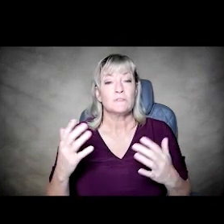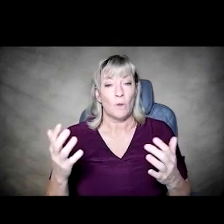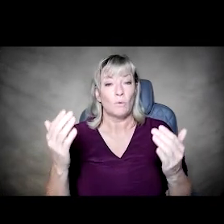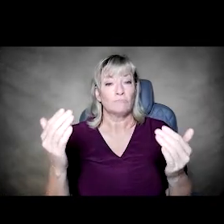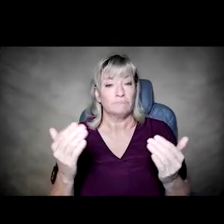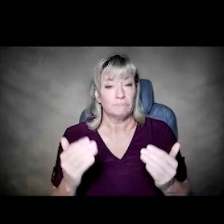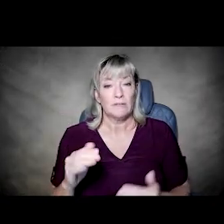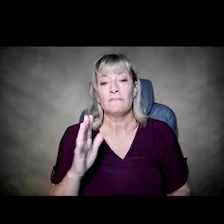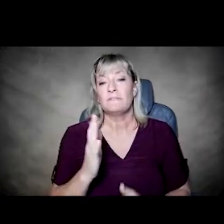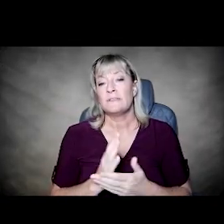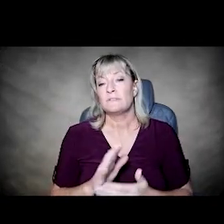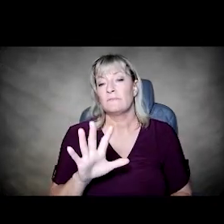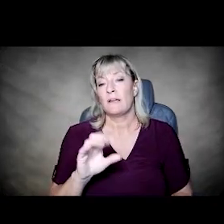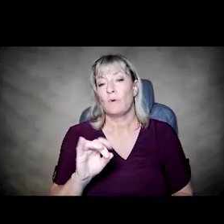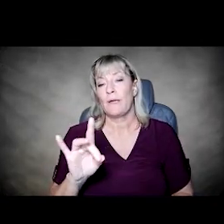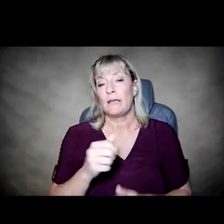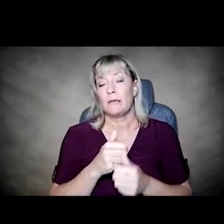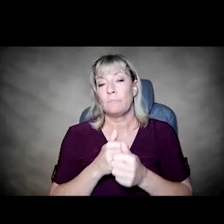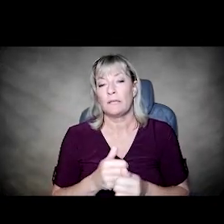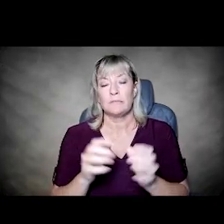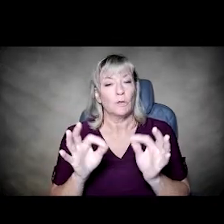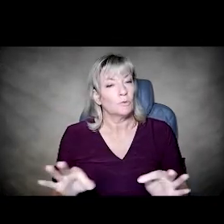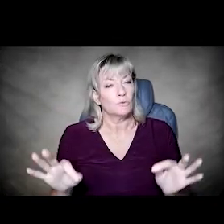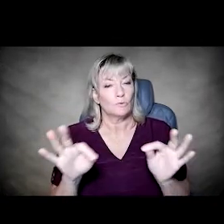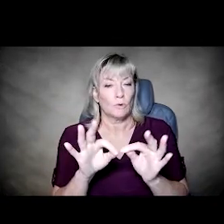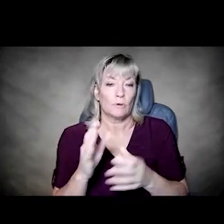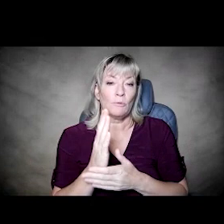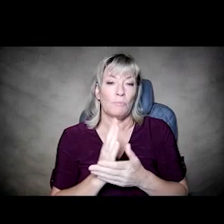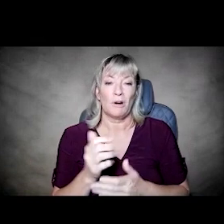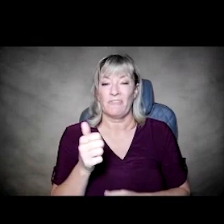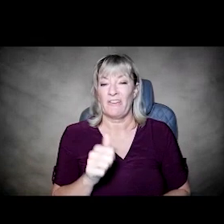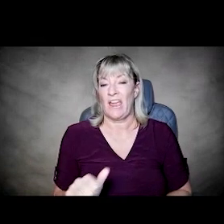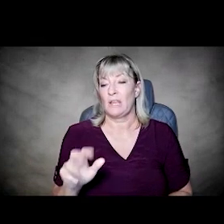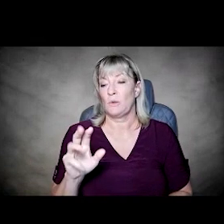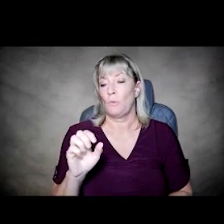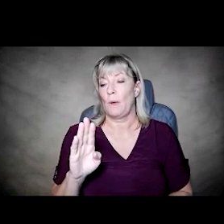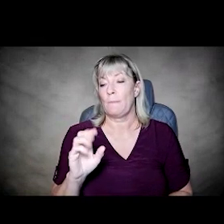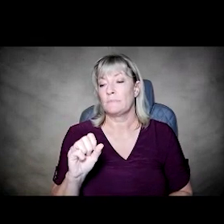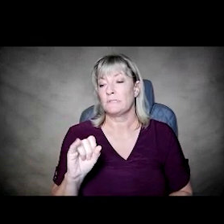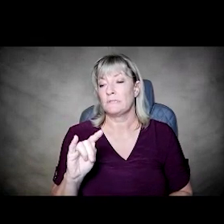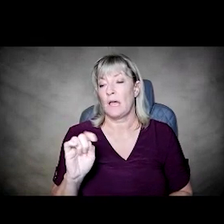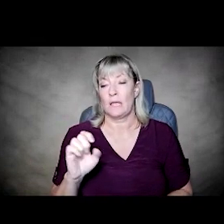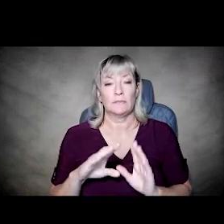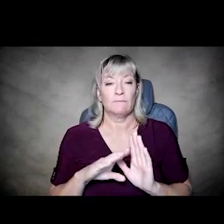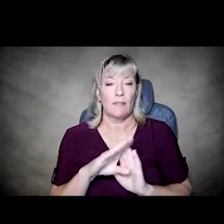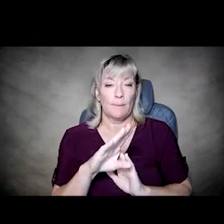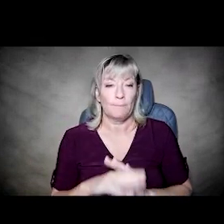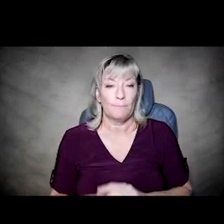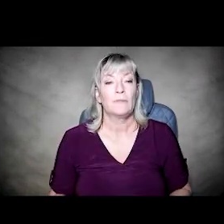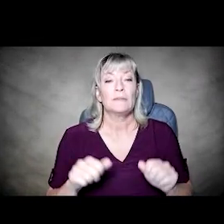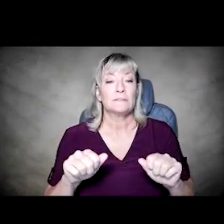Moving along to Section 508 compliance – a critical aspect of any website developed.